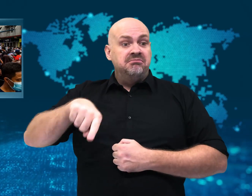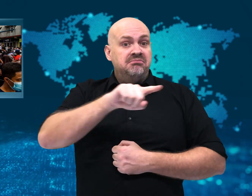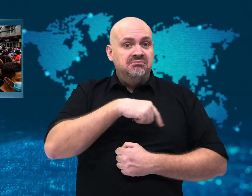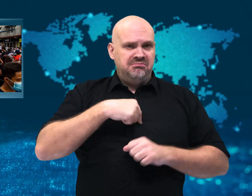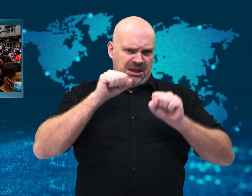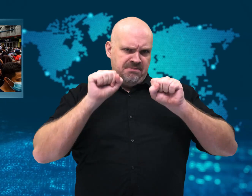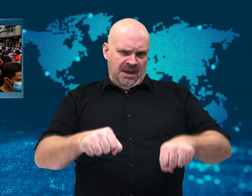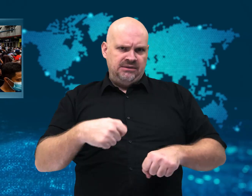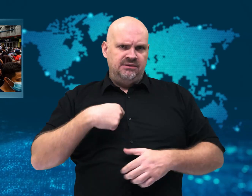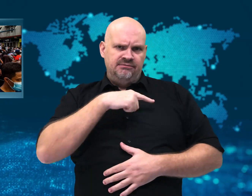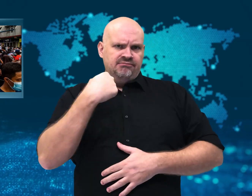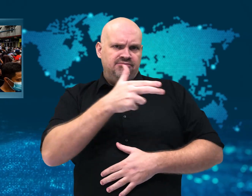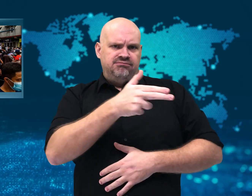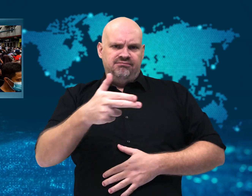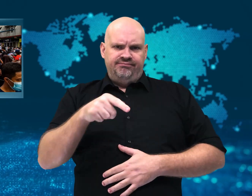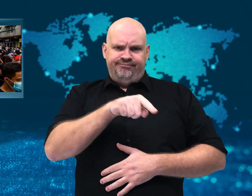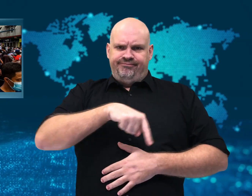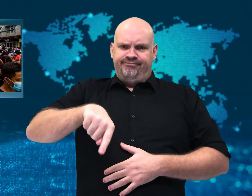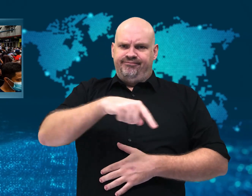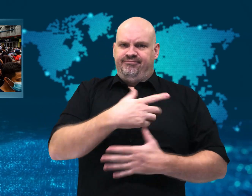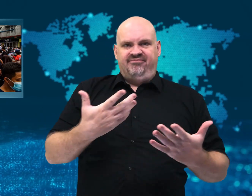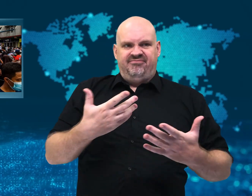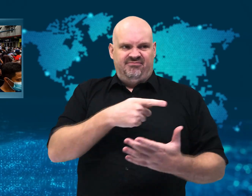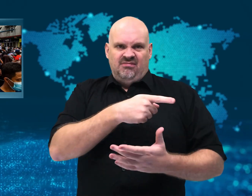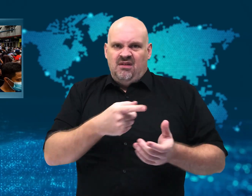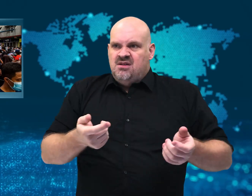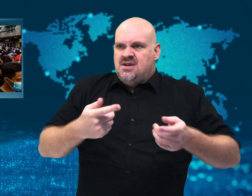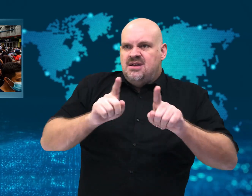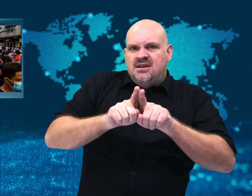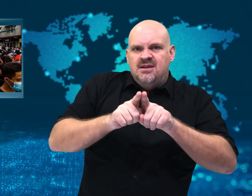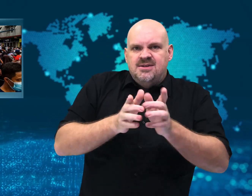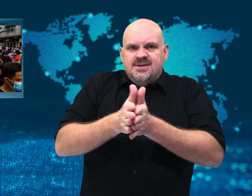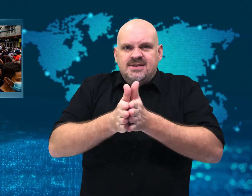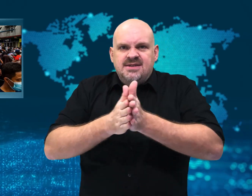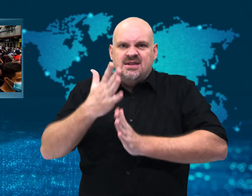The military claims those who were killed